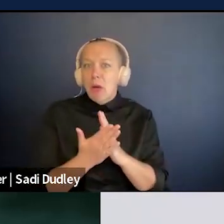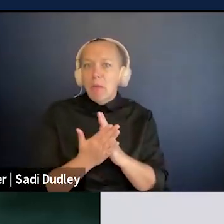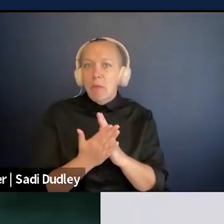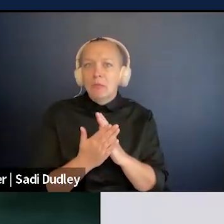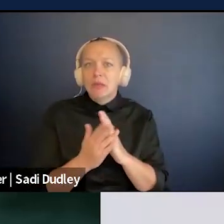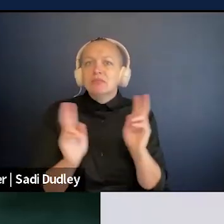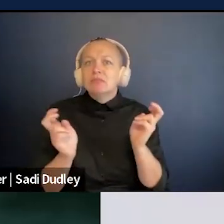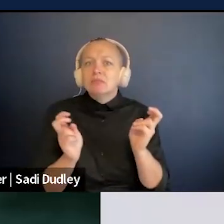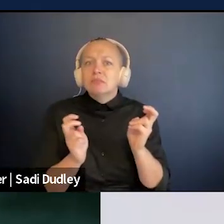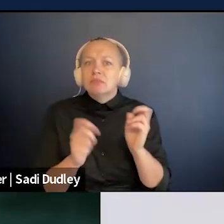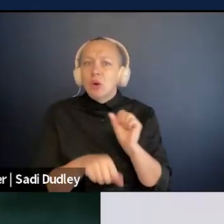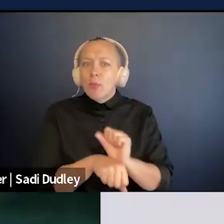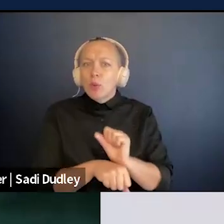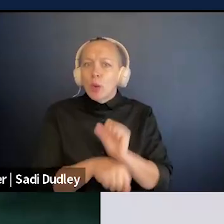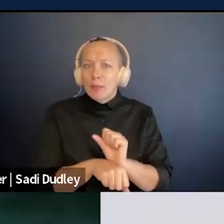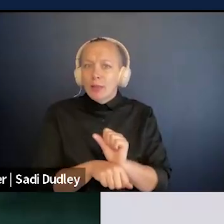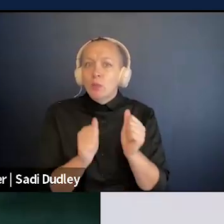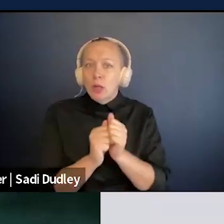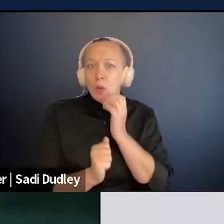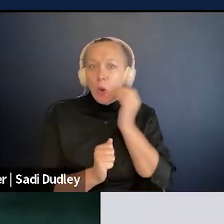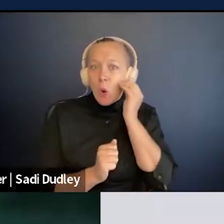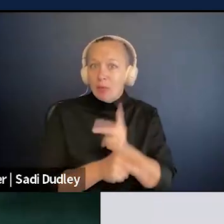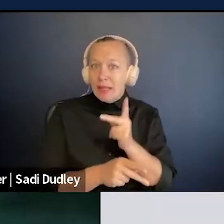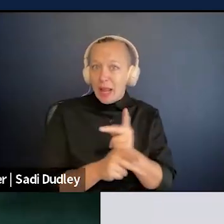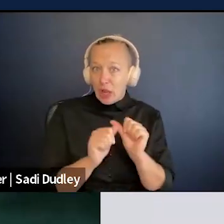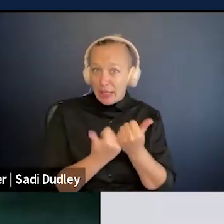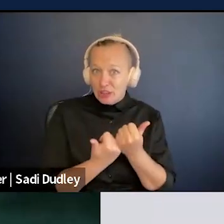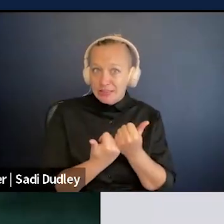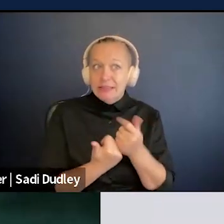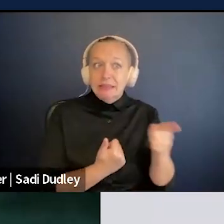Are there any models, uh, that maybe we can chat about?